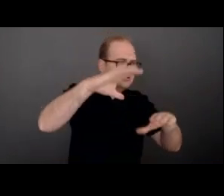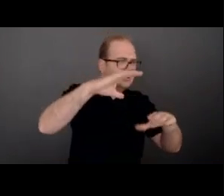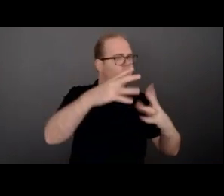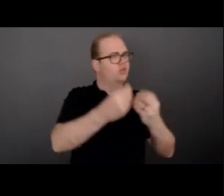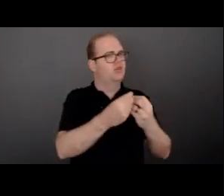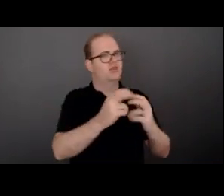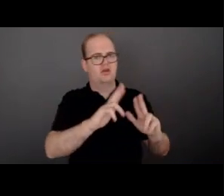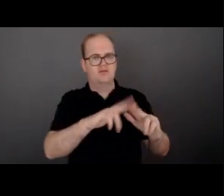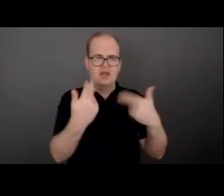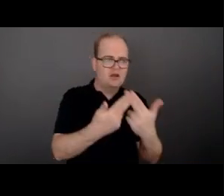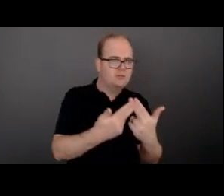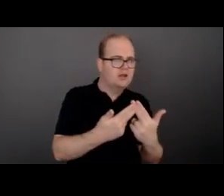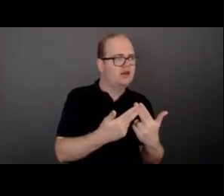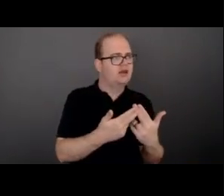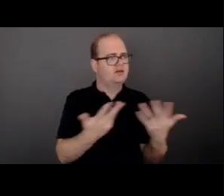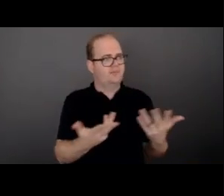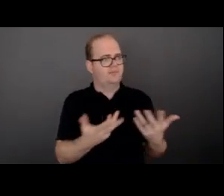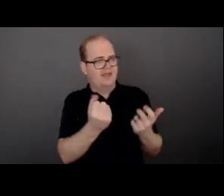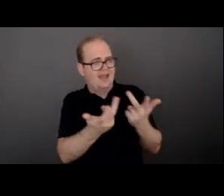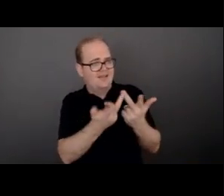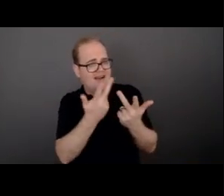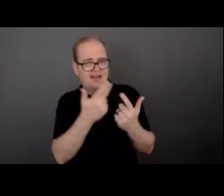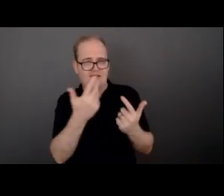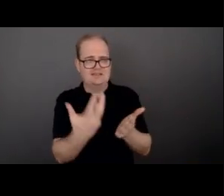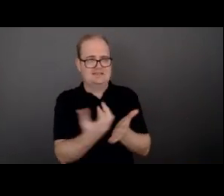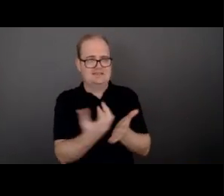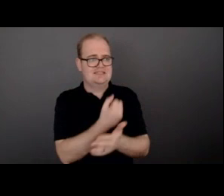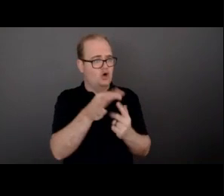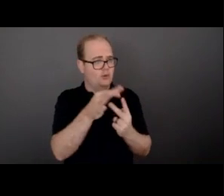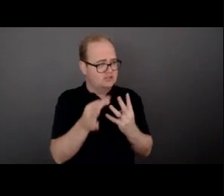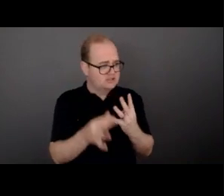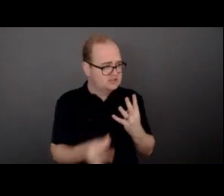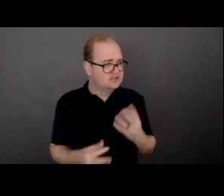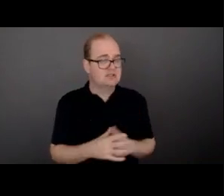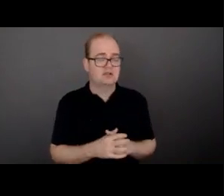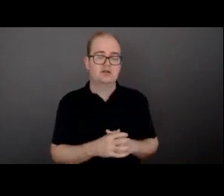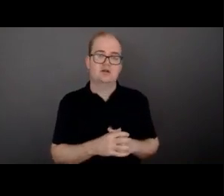Do you have any other safe options in terms of accommodation?